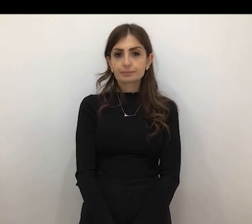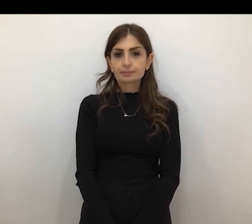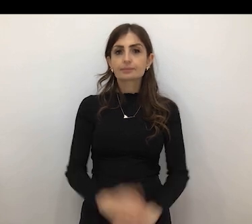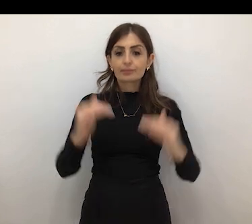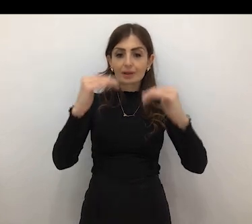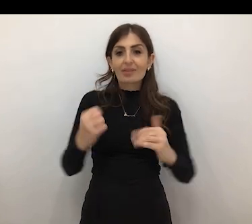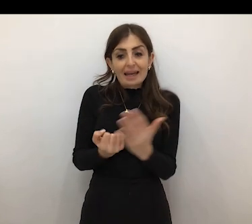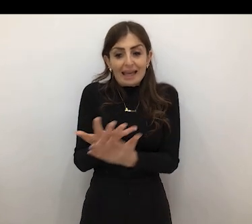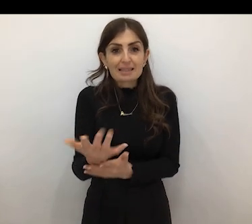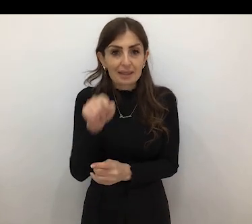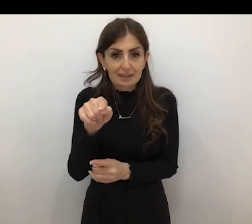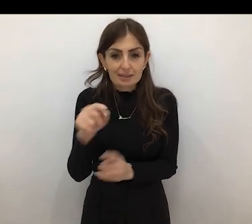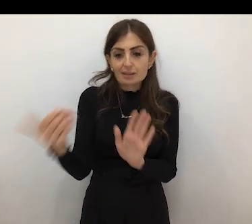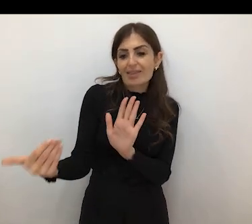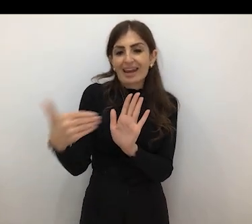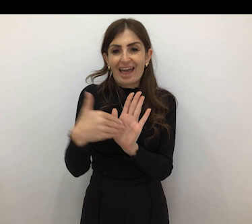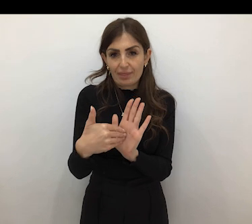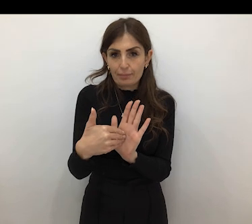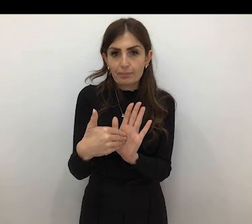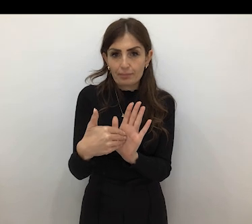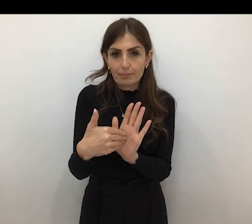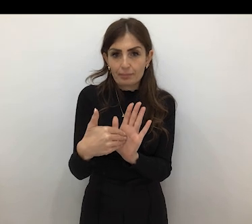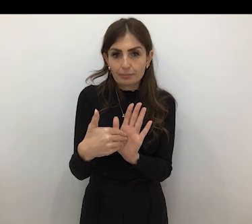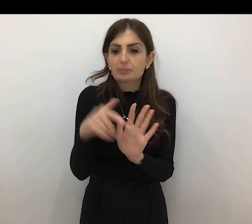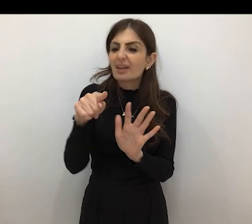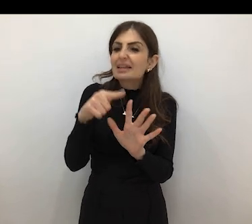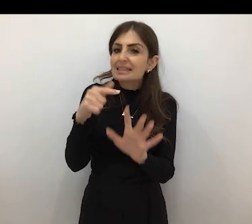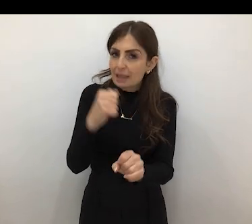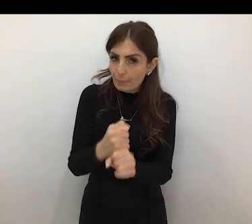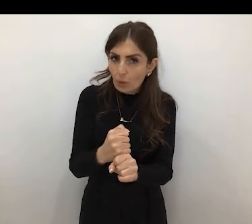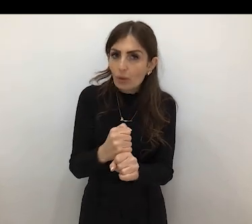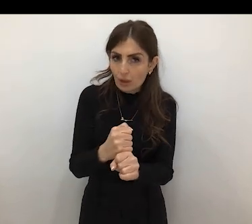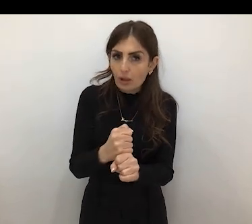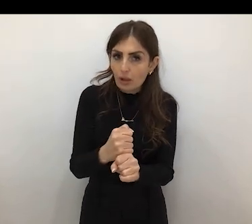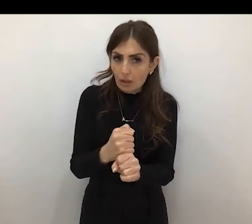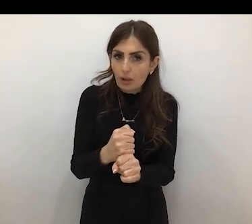I then go to the 'Expenses' section and add my expenses. In this example,